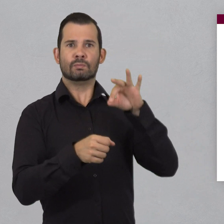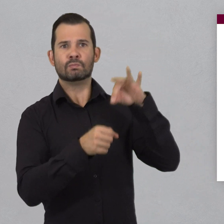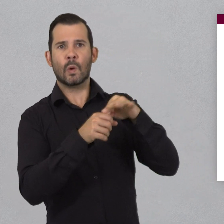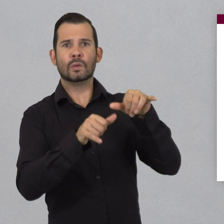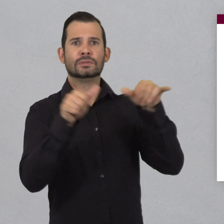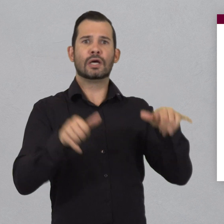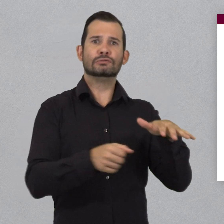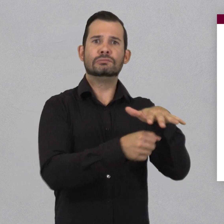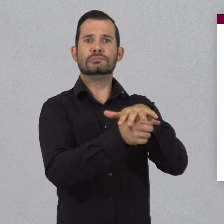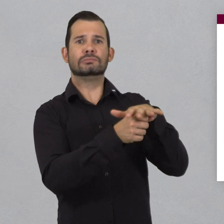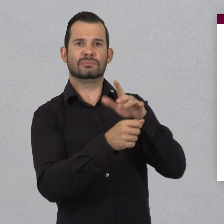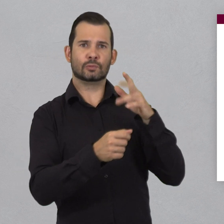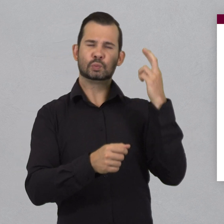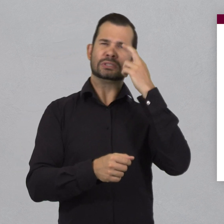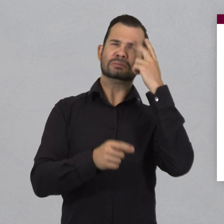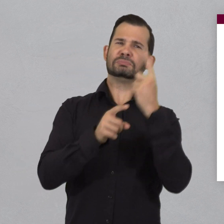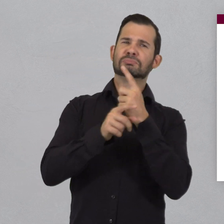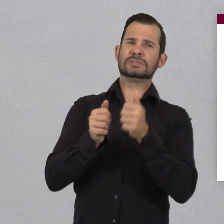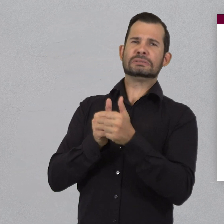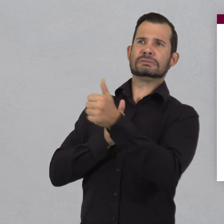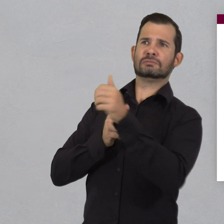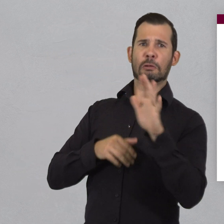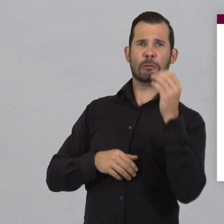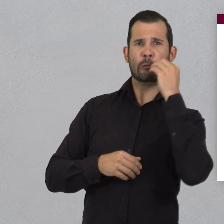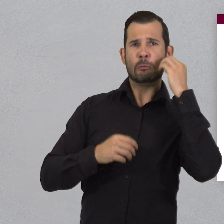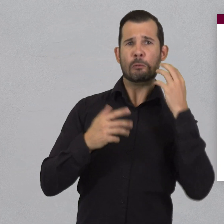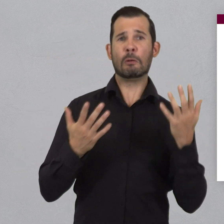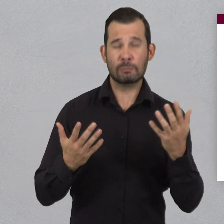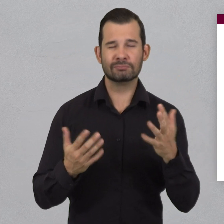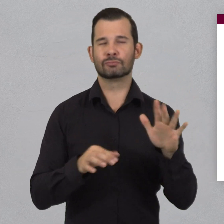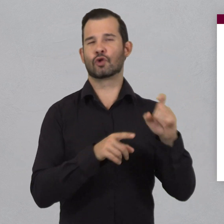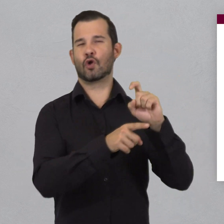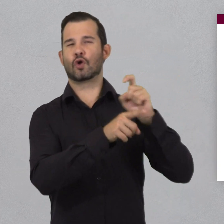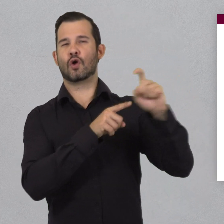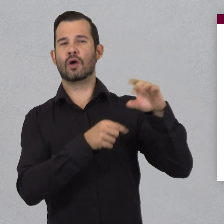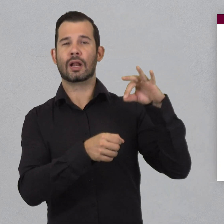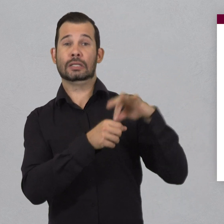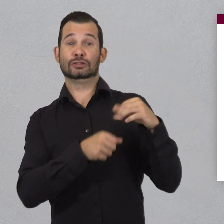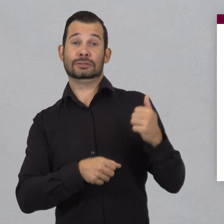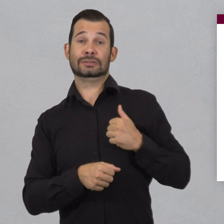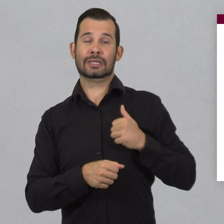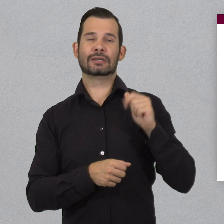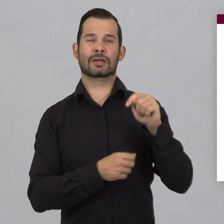a community where there’s no polling station within a reasonable distance from your home,